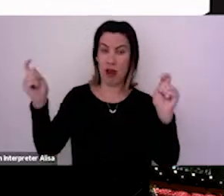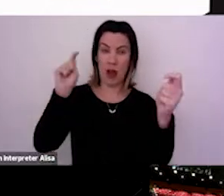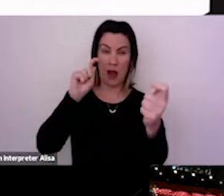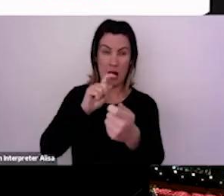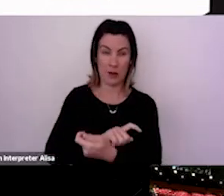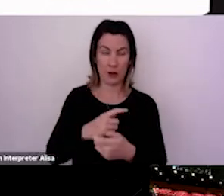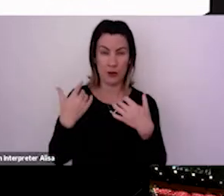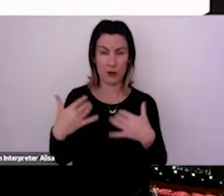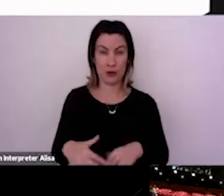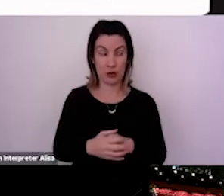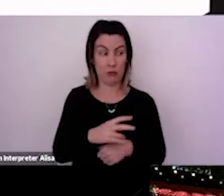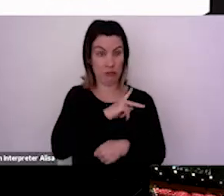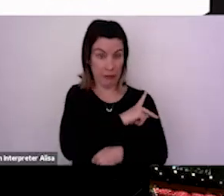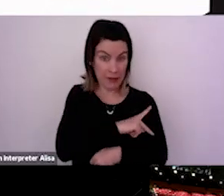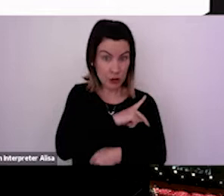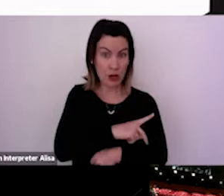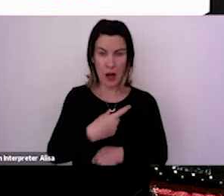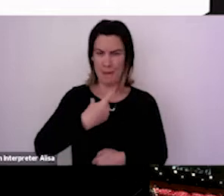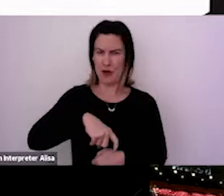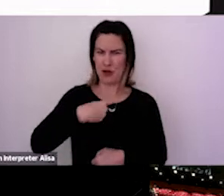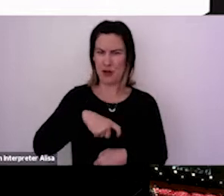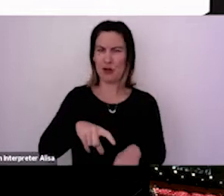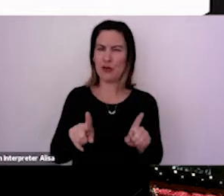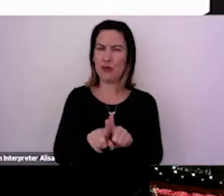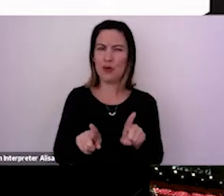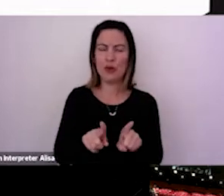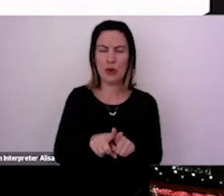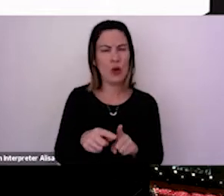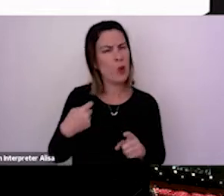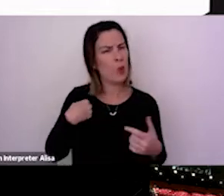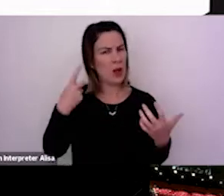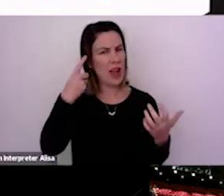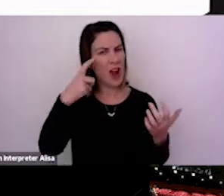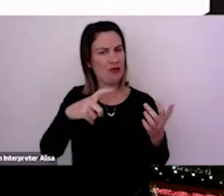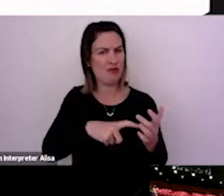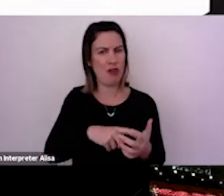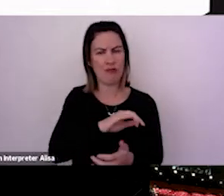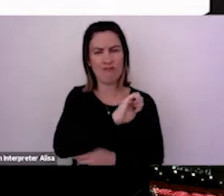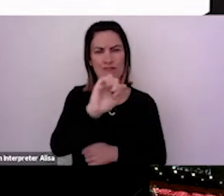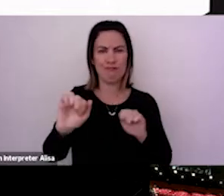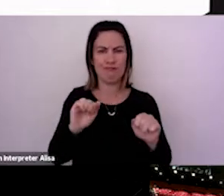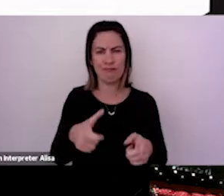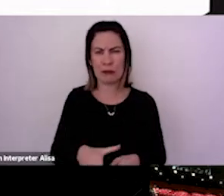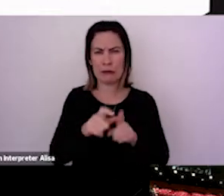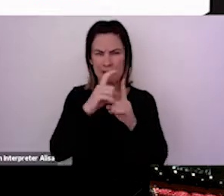and professional level and we just want to acknowledge all of the incredibly difficult decisions and hard work